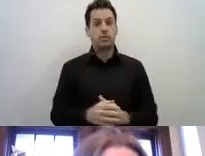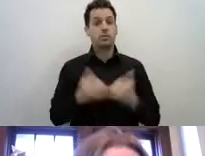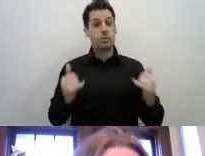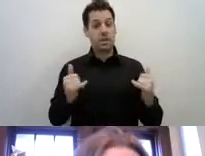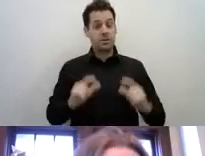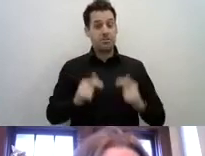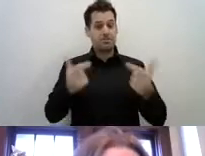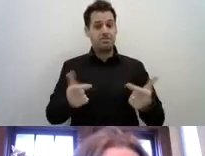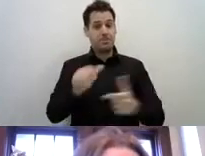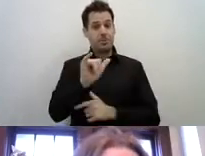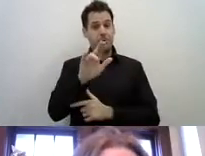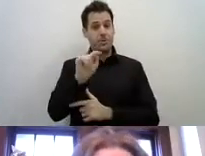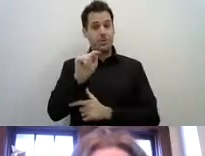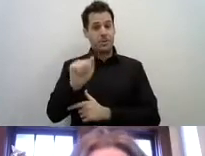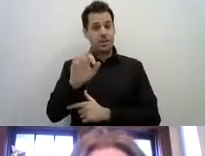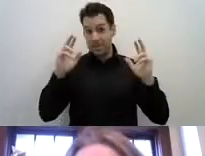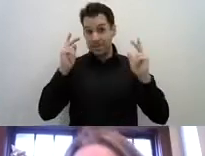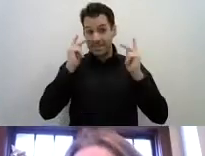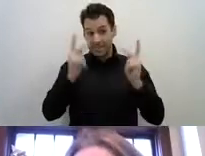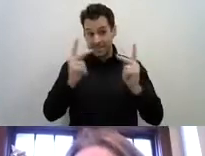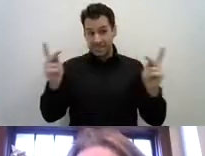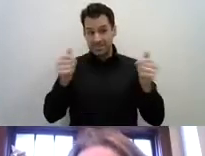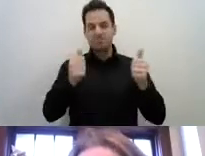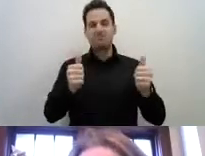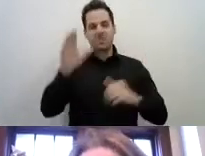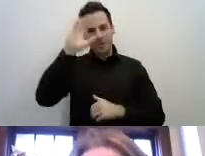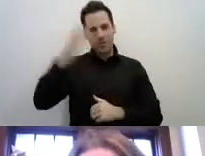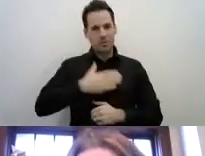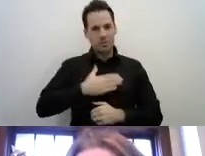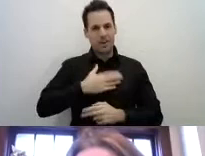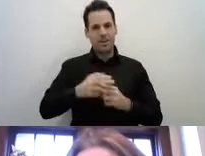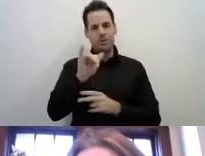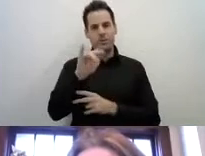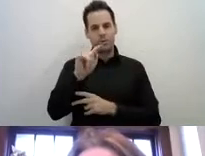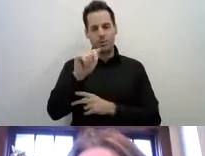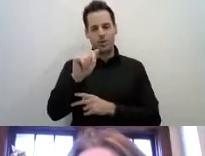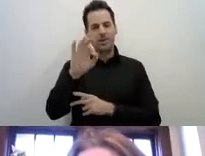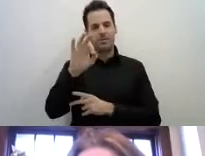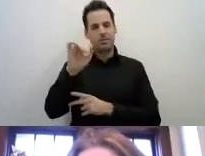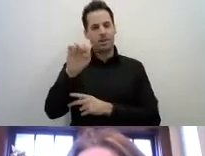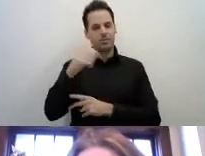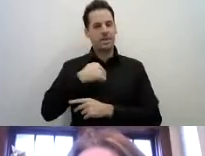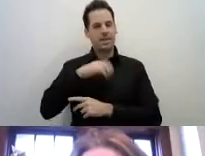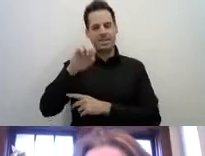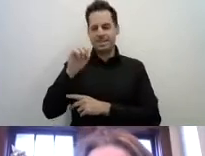yetifrick to the screen hi my name is guitar frick and i'm the executive director at the manitoba